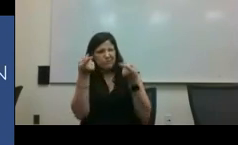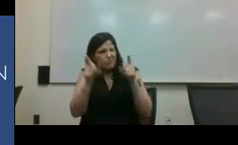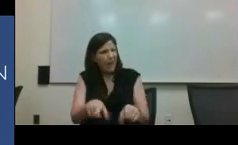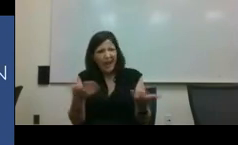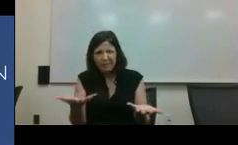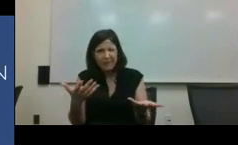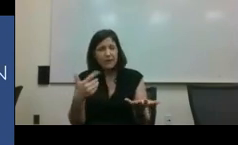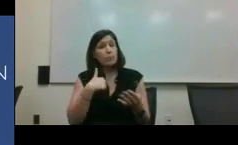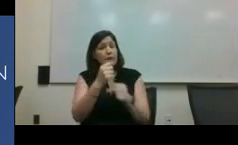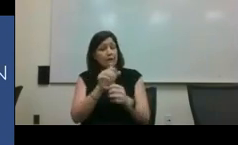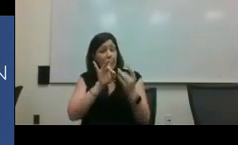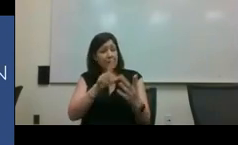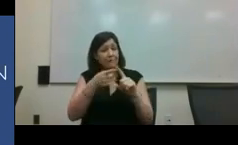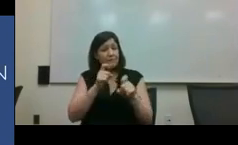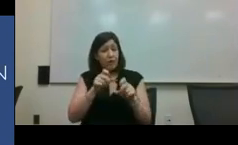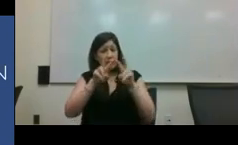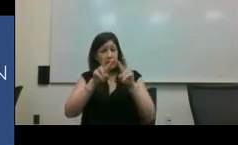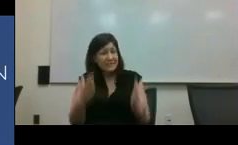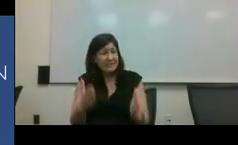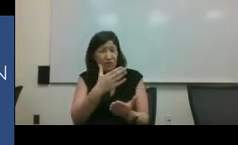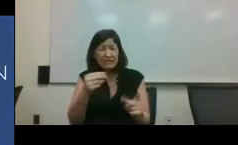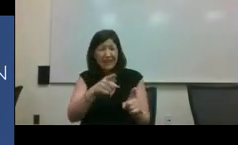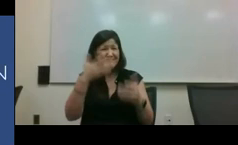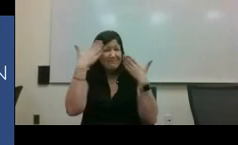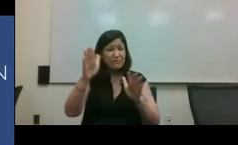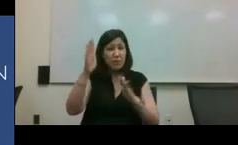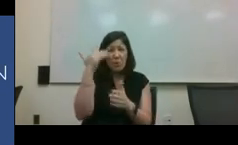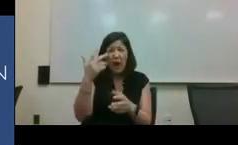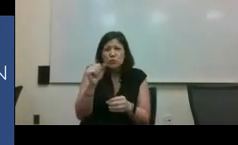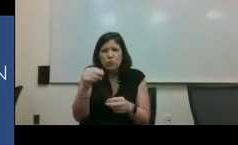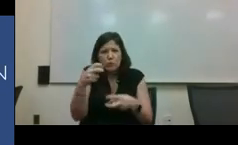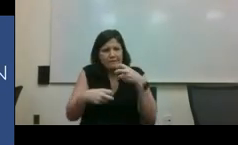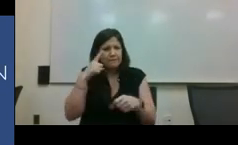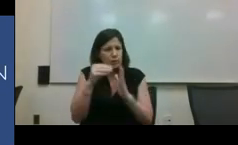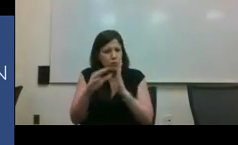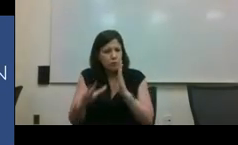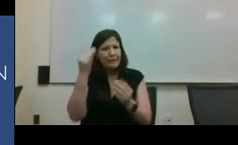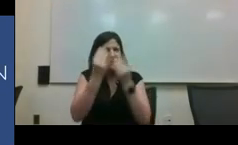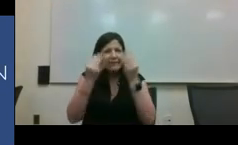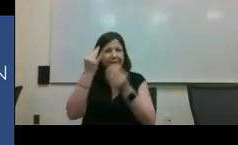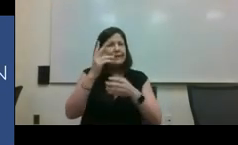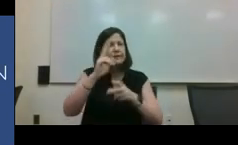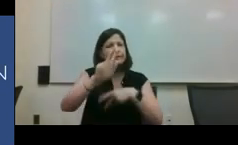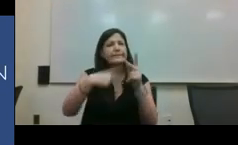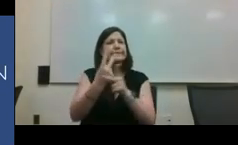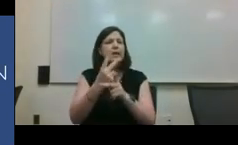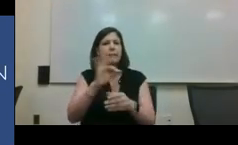And we kind of got feedback from the assessors and nobody was quite sure why it was so hard for the students. So, thinking about what kind of adapting